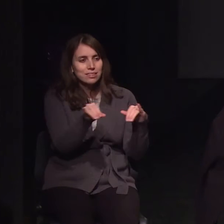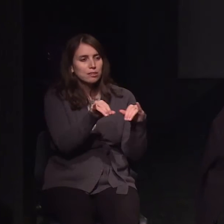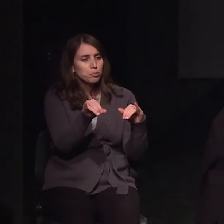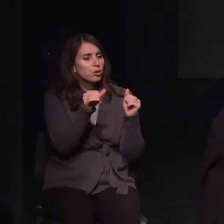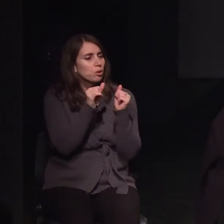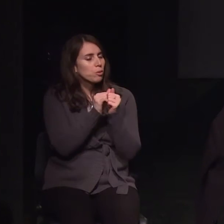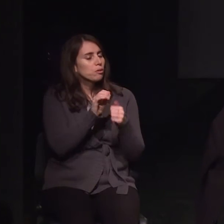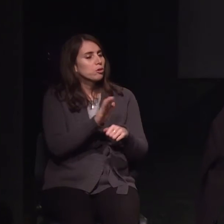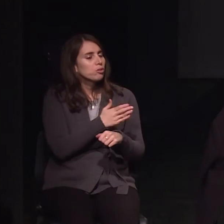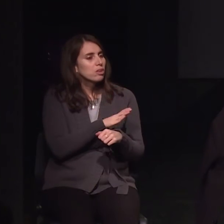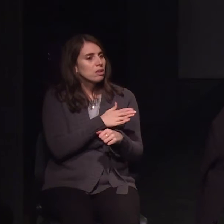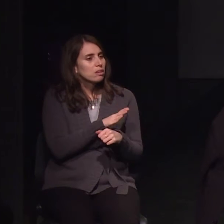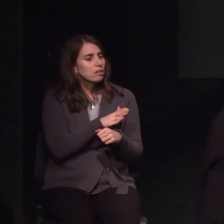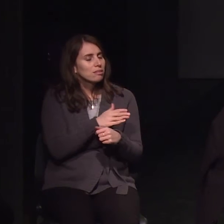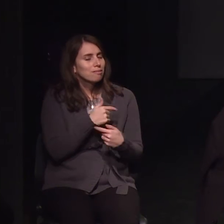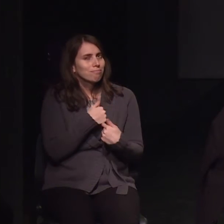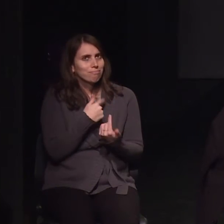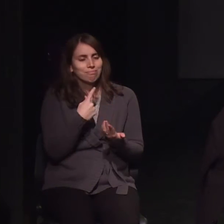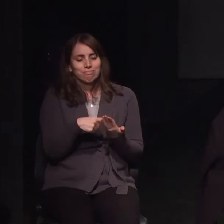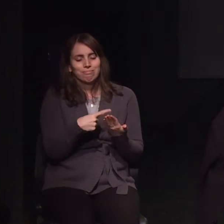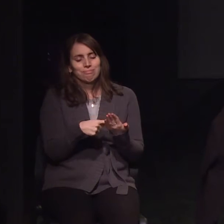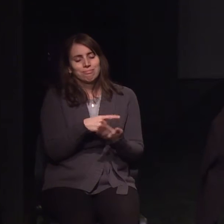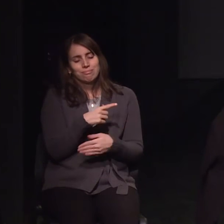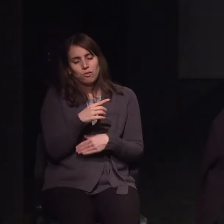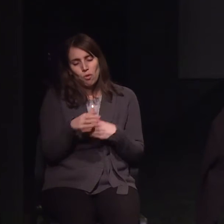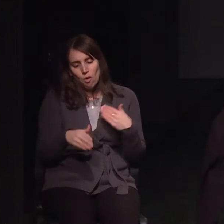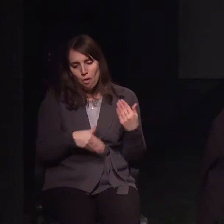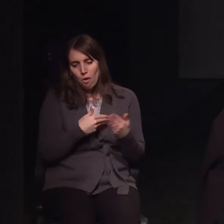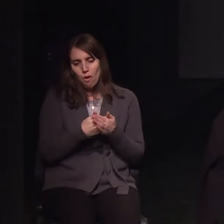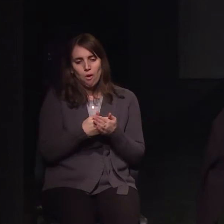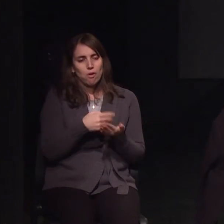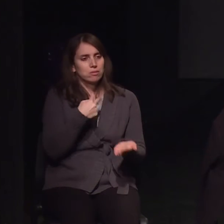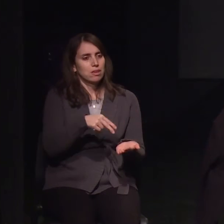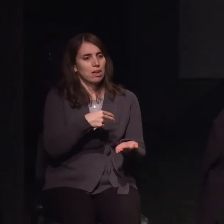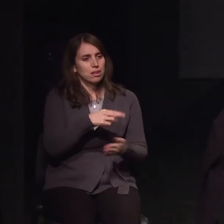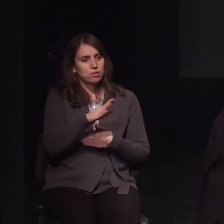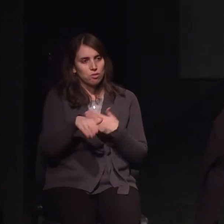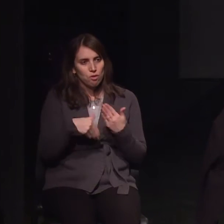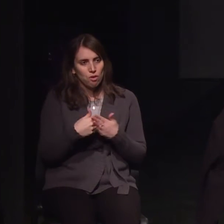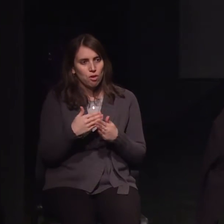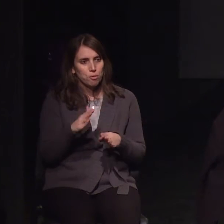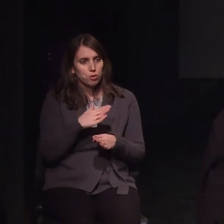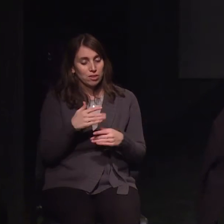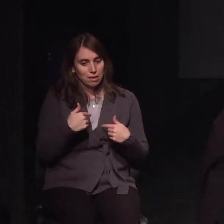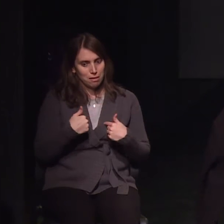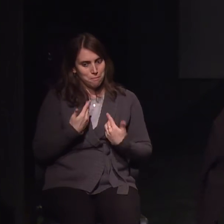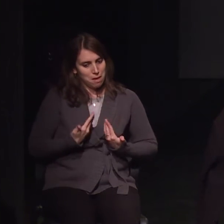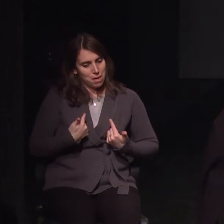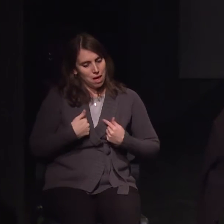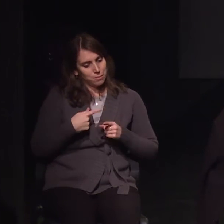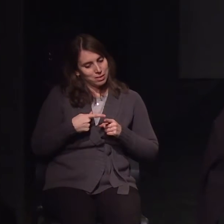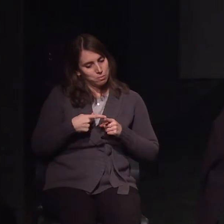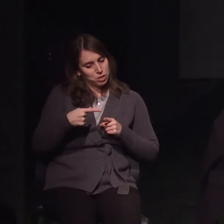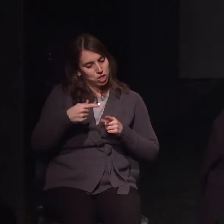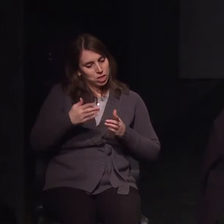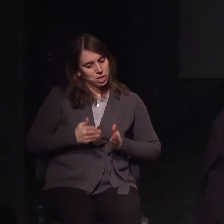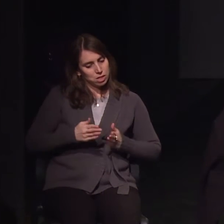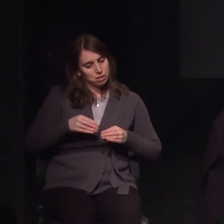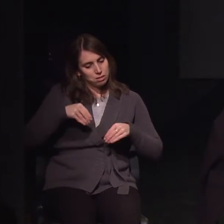And I’m really talking about all dance and all music. I may be a specialist, I have a specialty that I came from the world of ballet, but